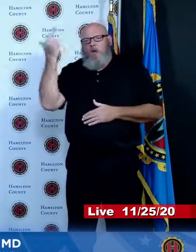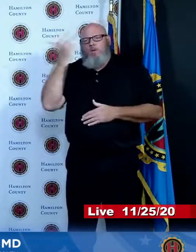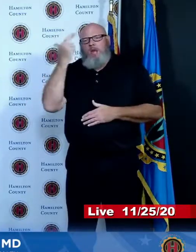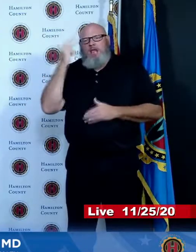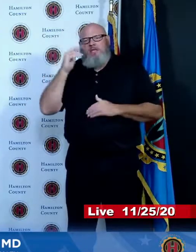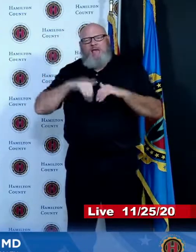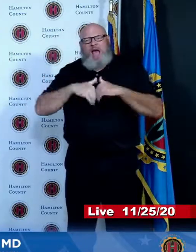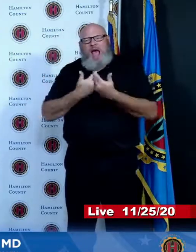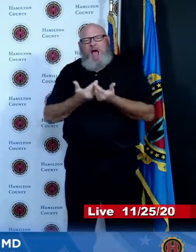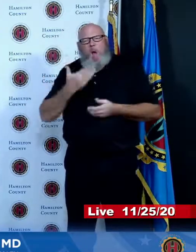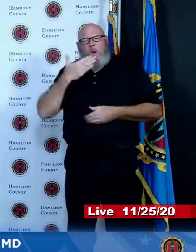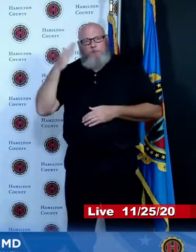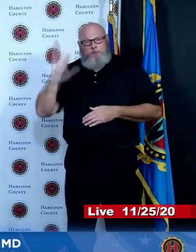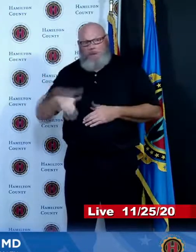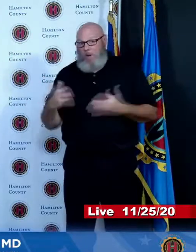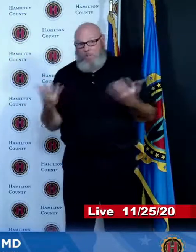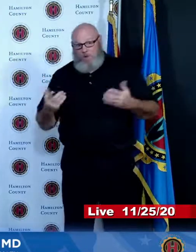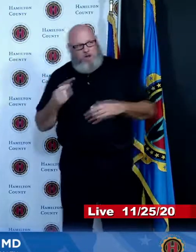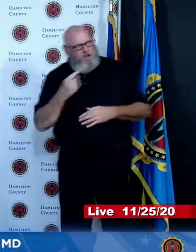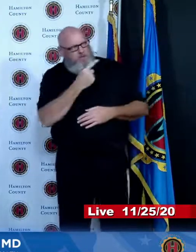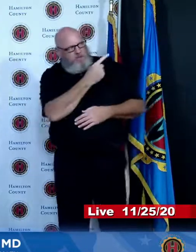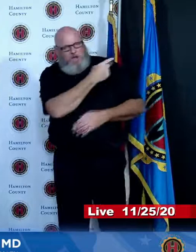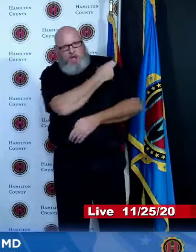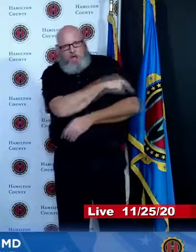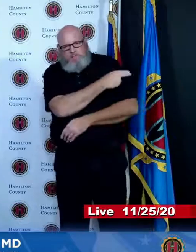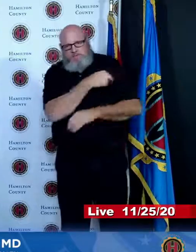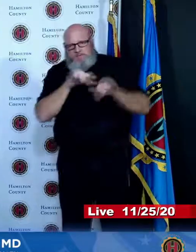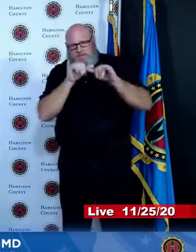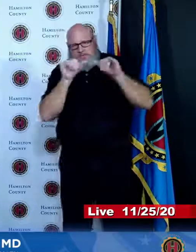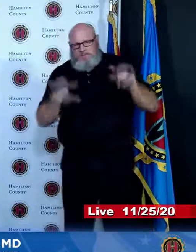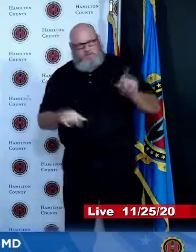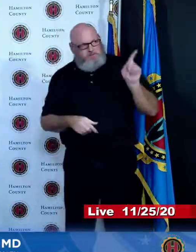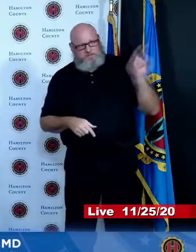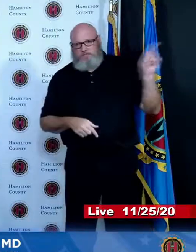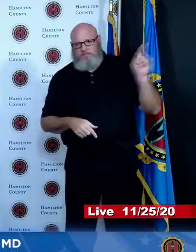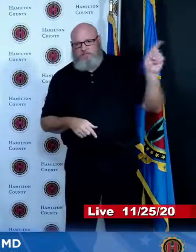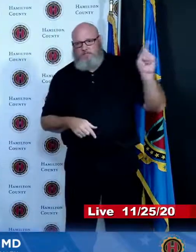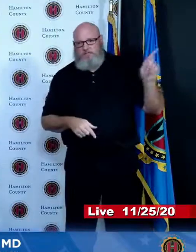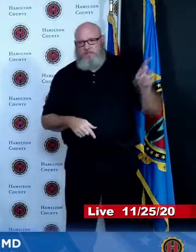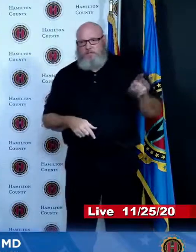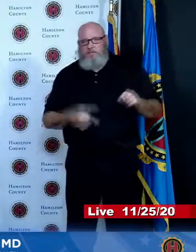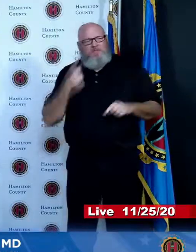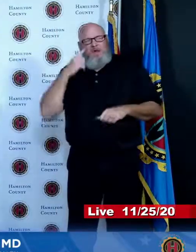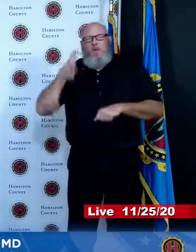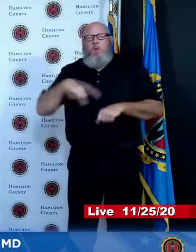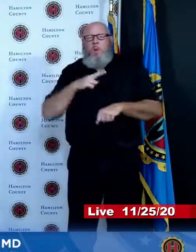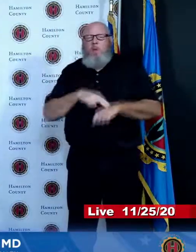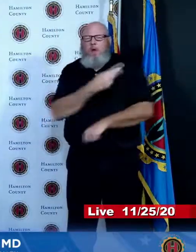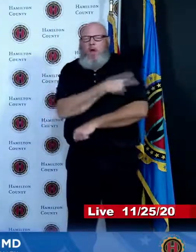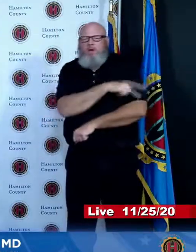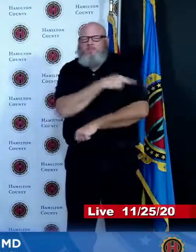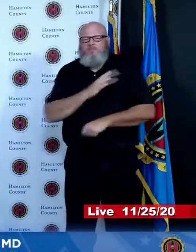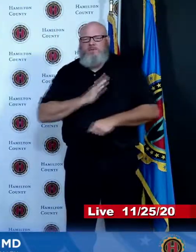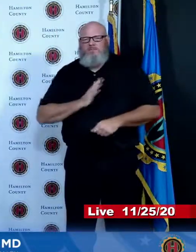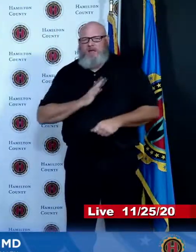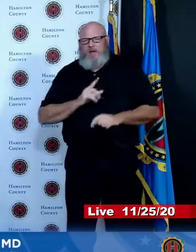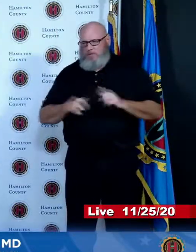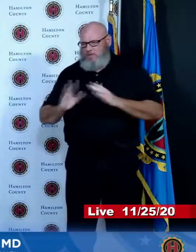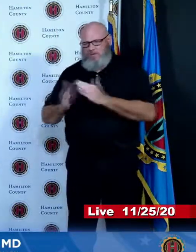that it kind of seems like talk of you know business as usual which is not where we are in healthcare you know we are